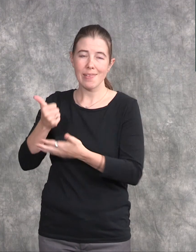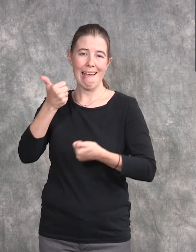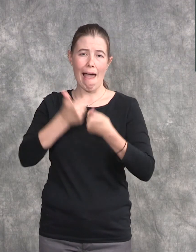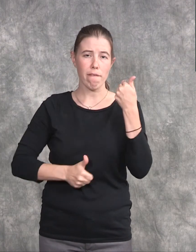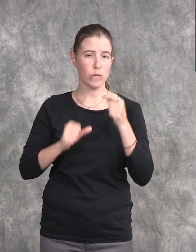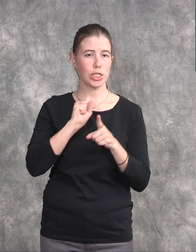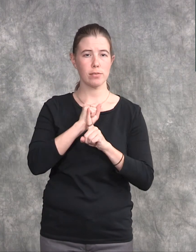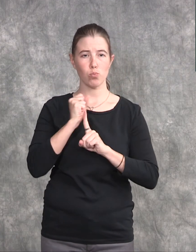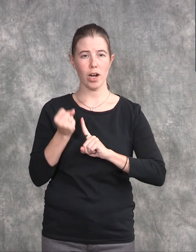in every situation.